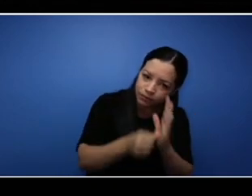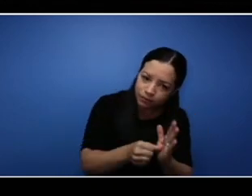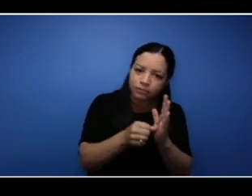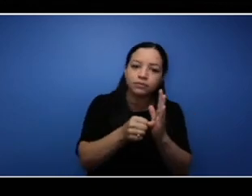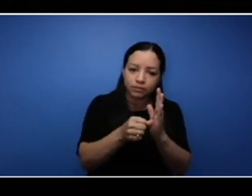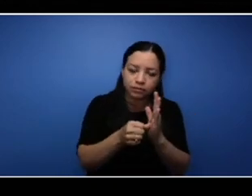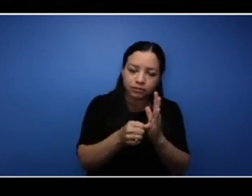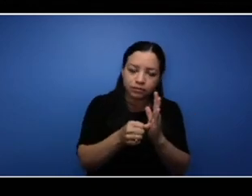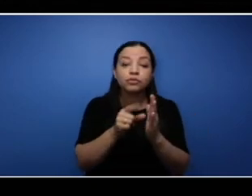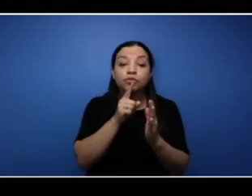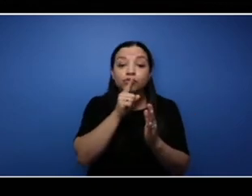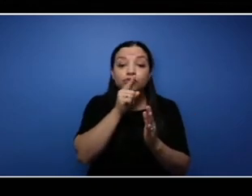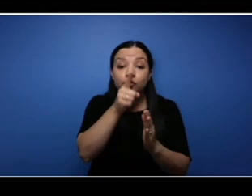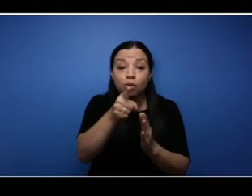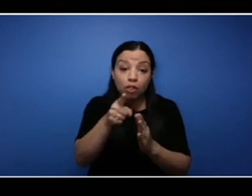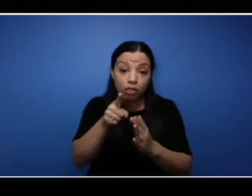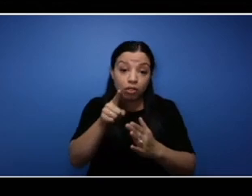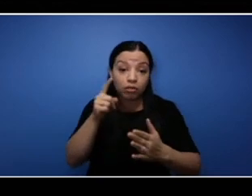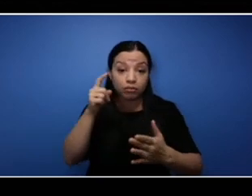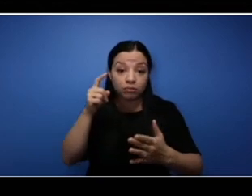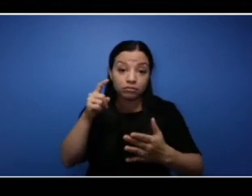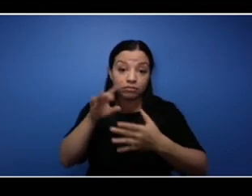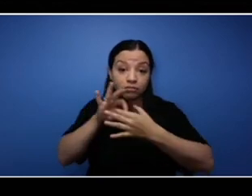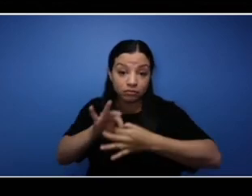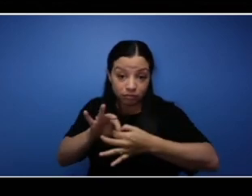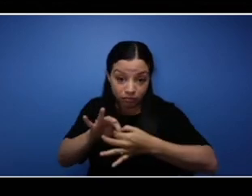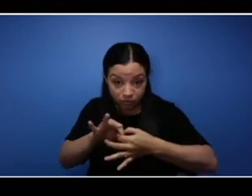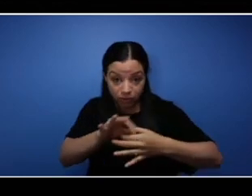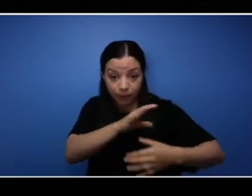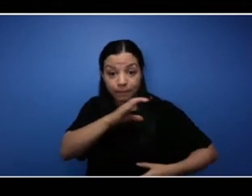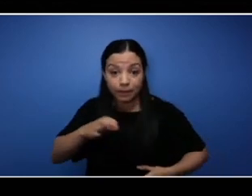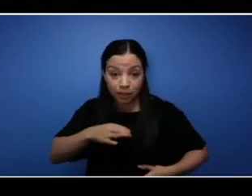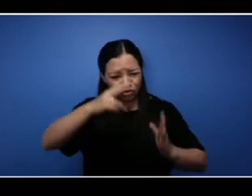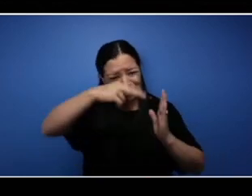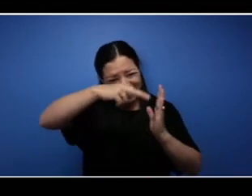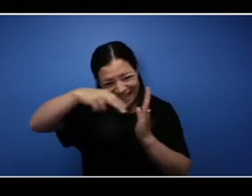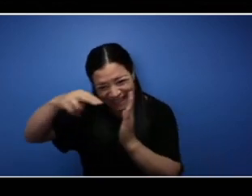to action from The Truth and Reconciliation Commission, but to do something in solidarity